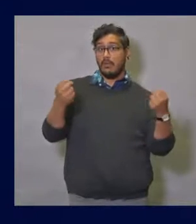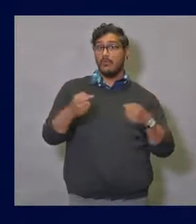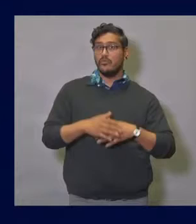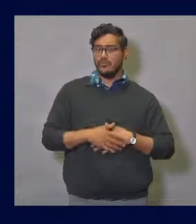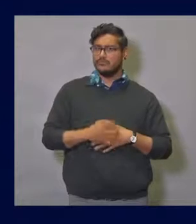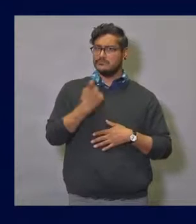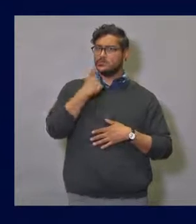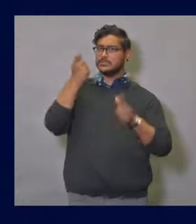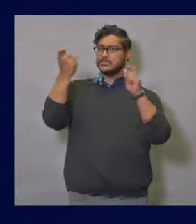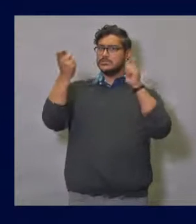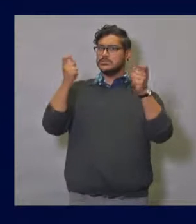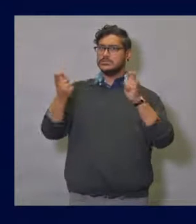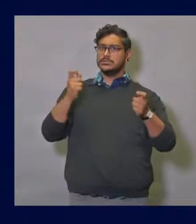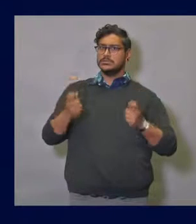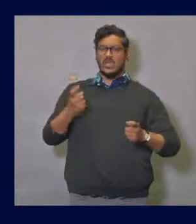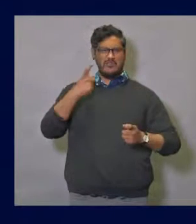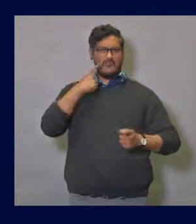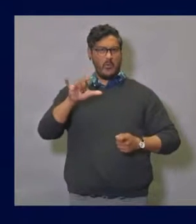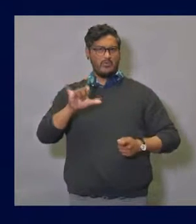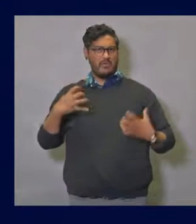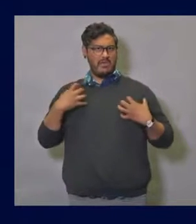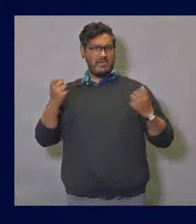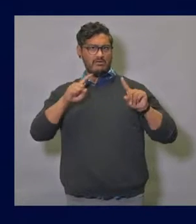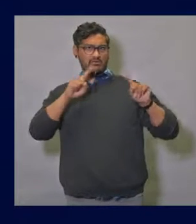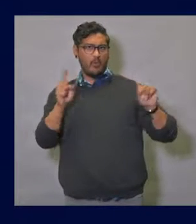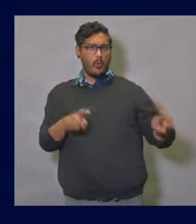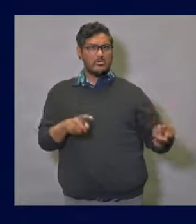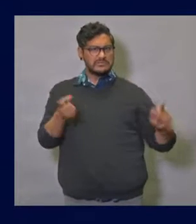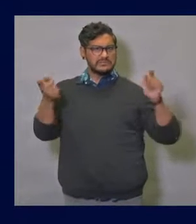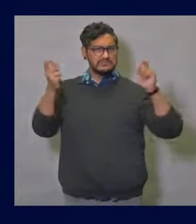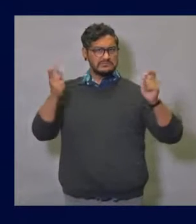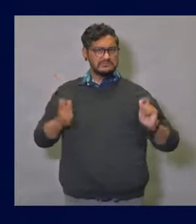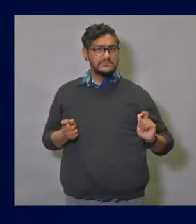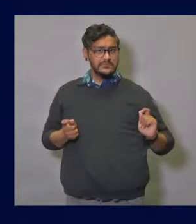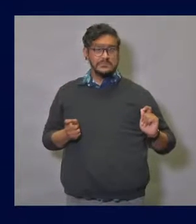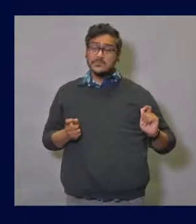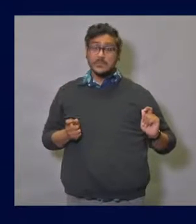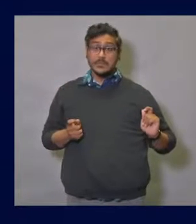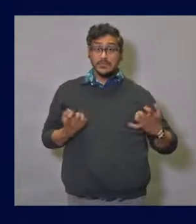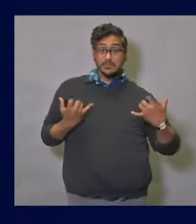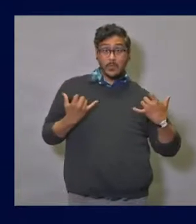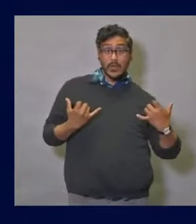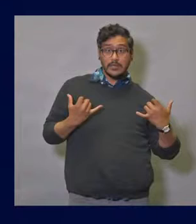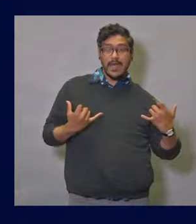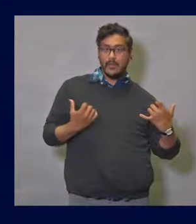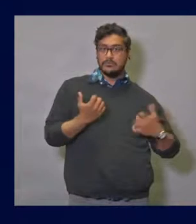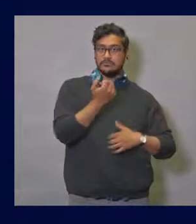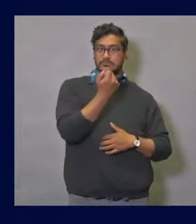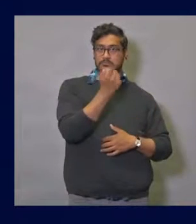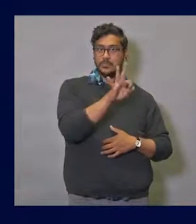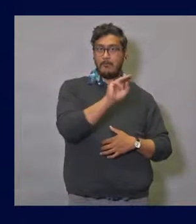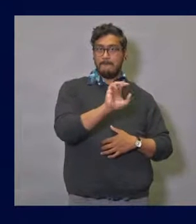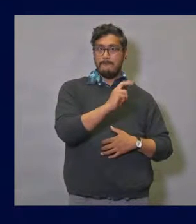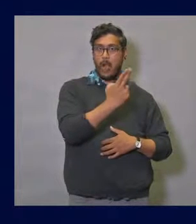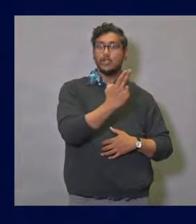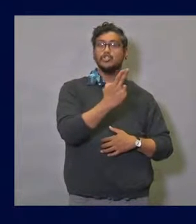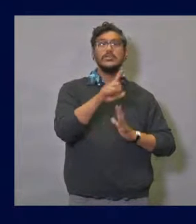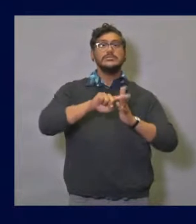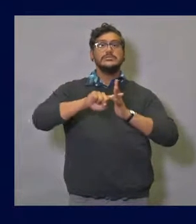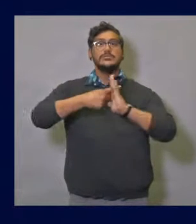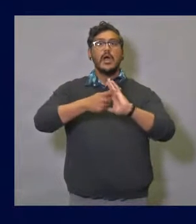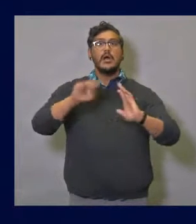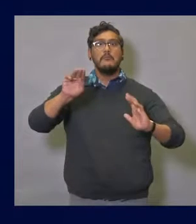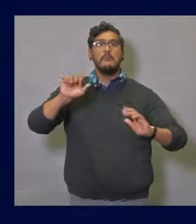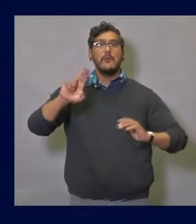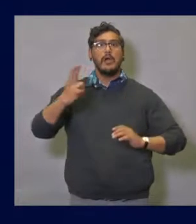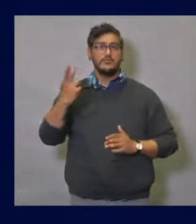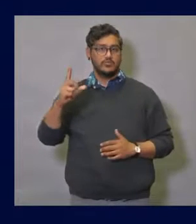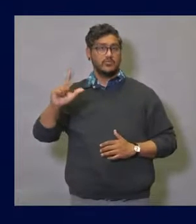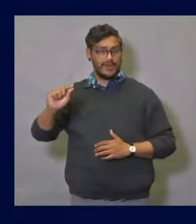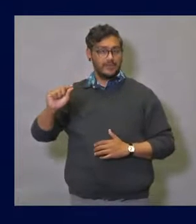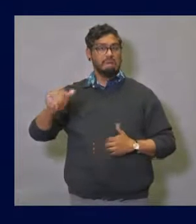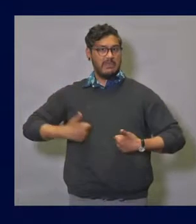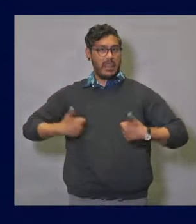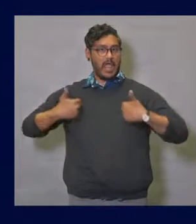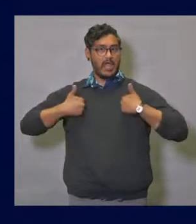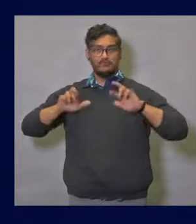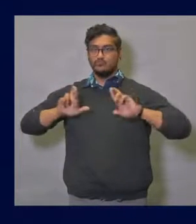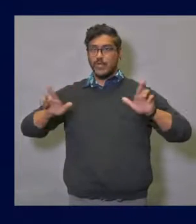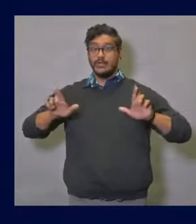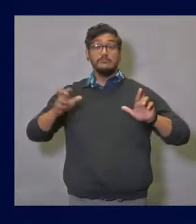SEMANALES DURANTE ESTE TIEMPO.